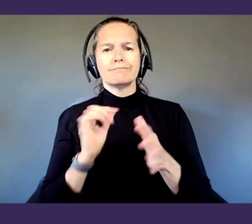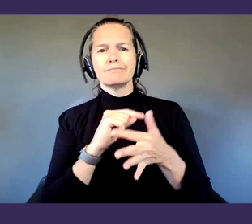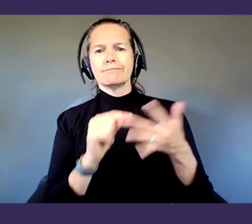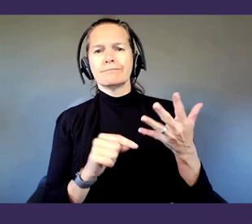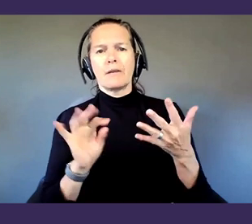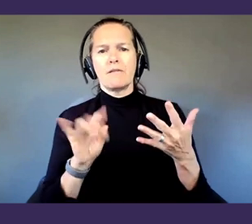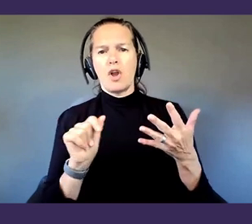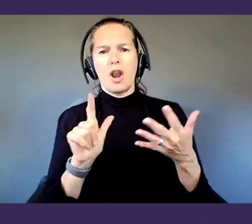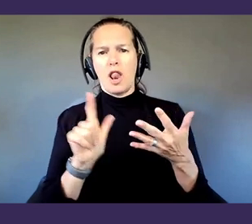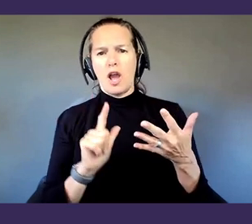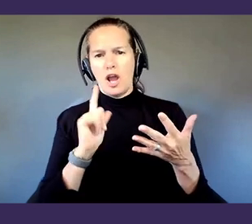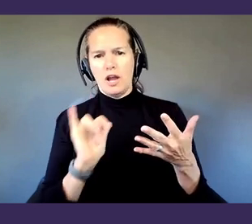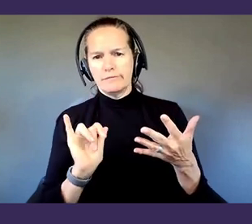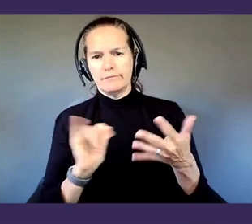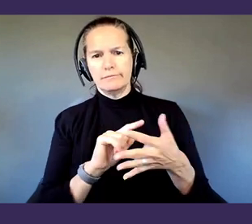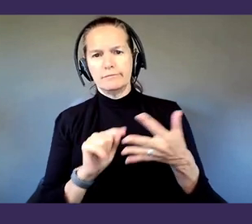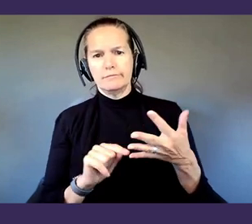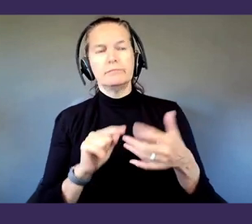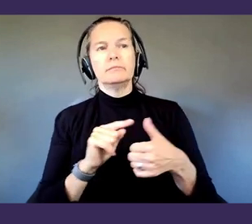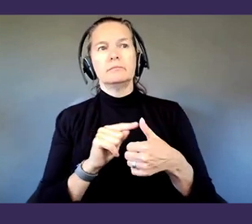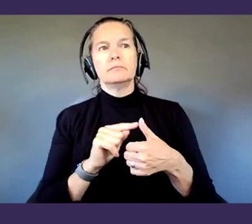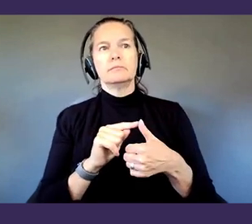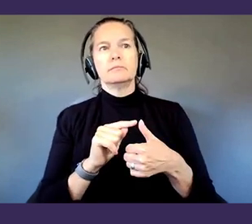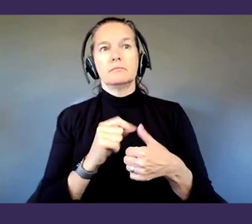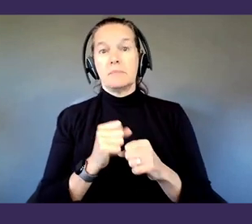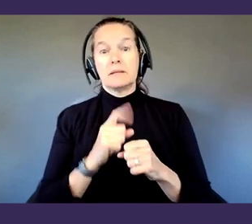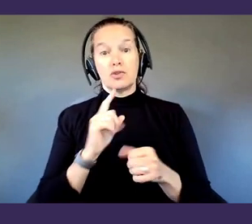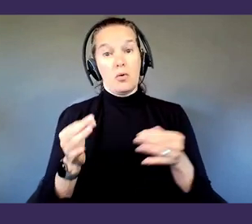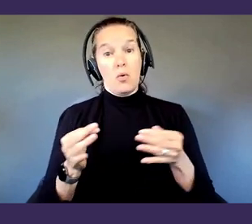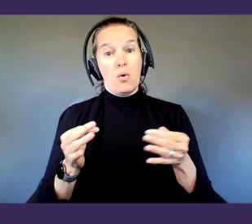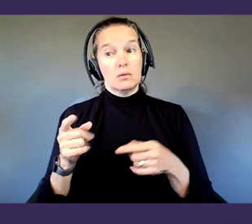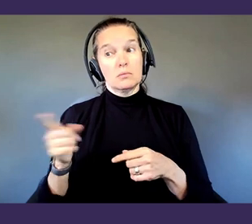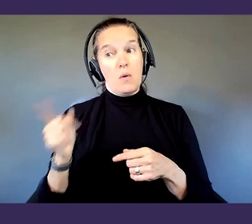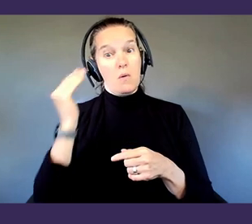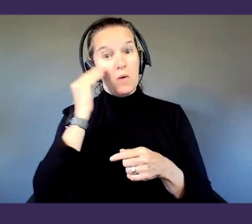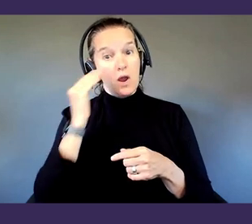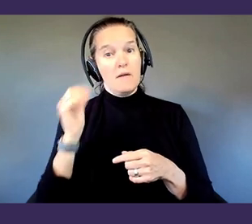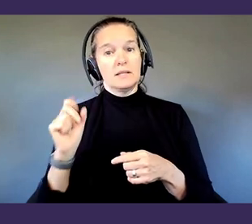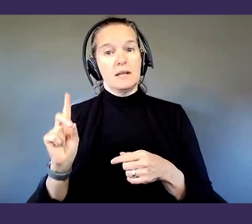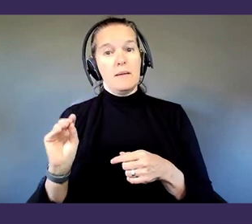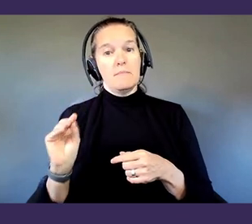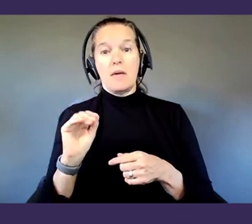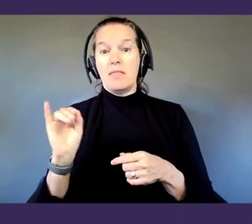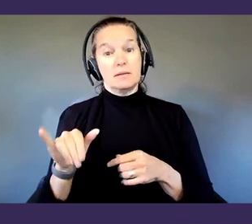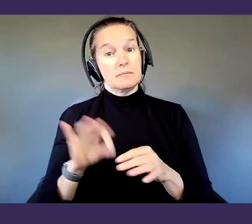It ensures that courts are aware of SDM, and this is very important because up until now,